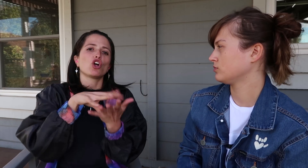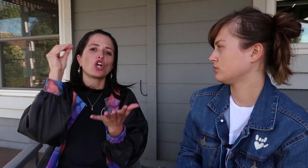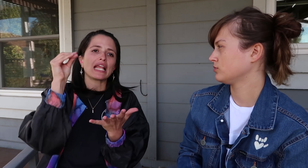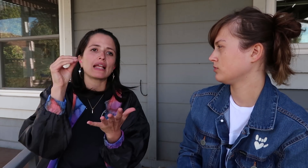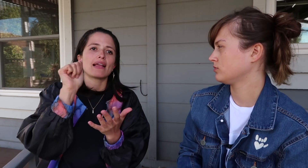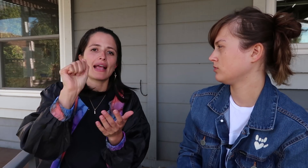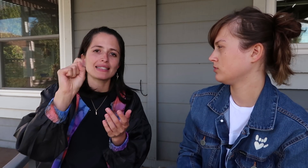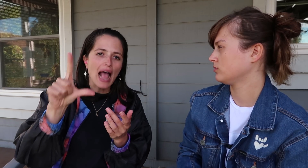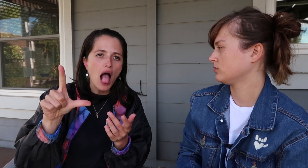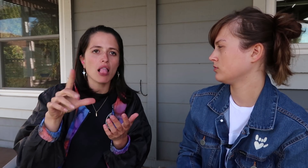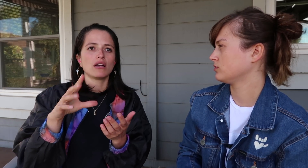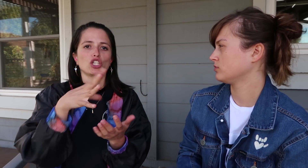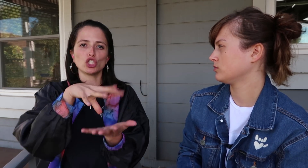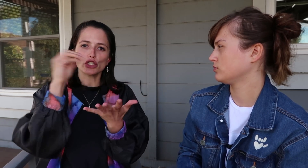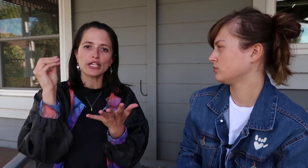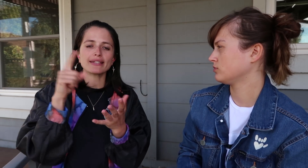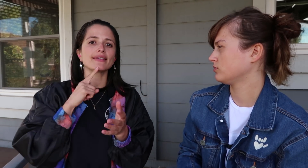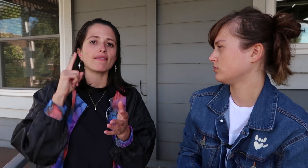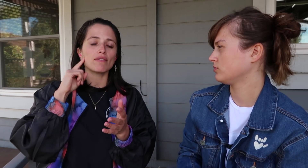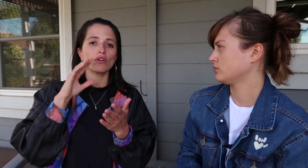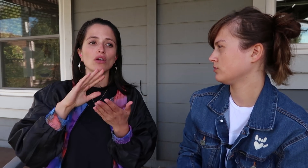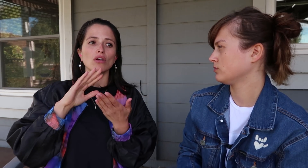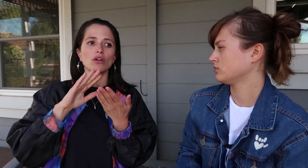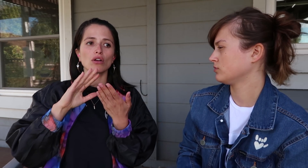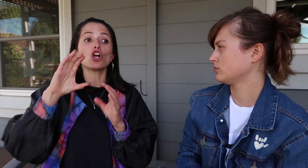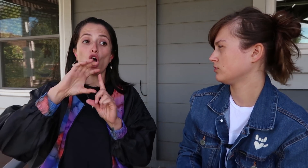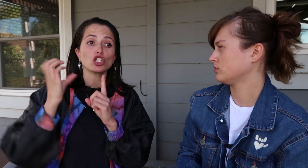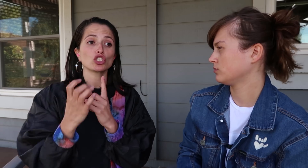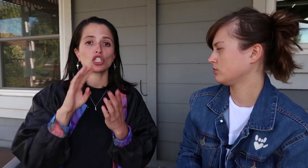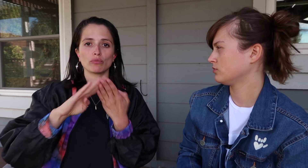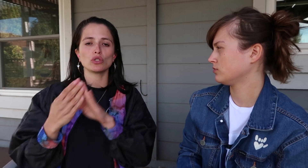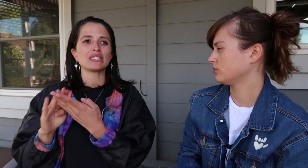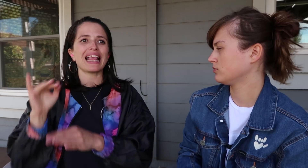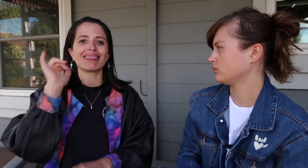Learning ASL, about Deaf culture, and community.